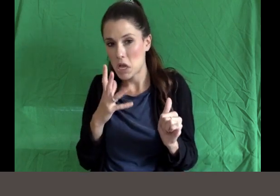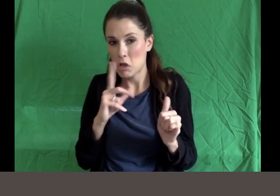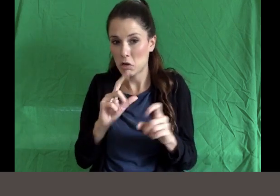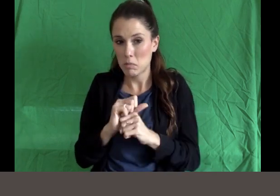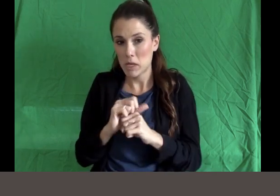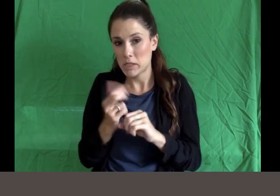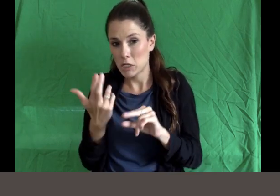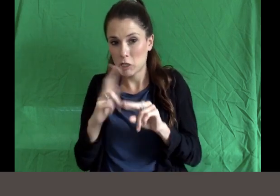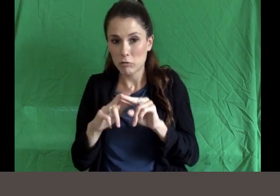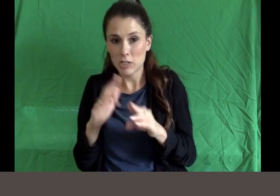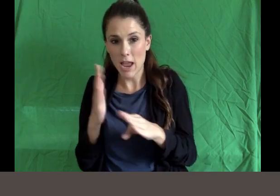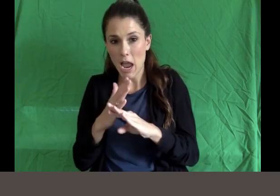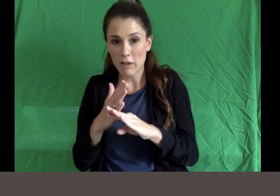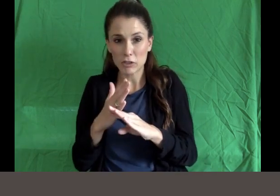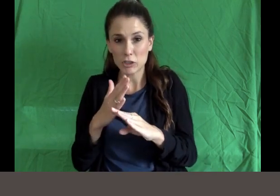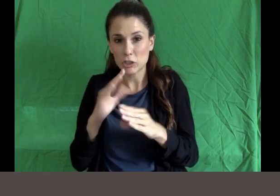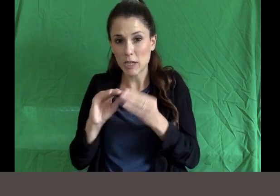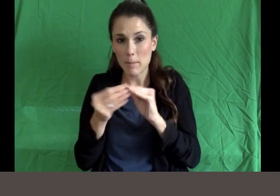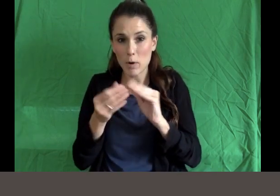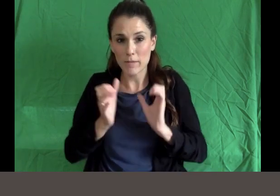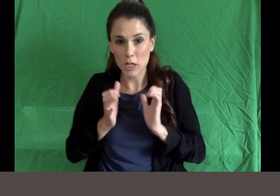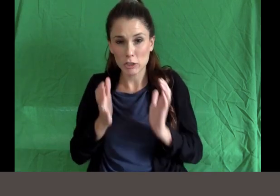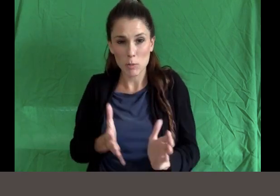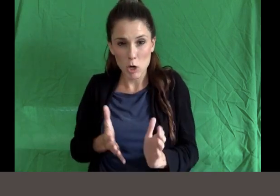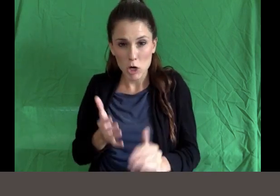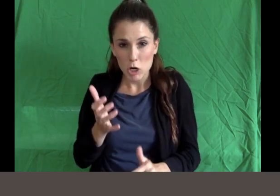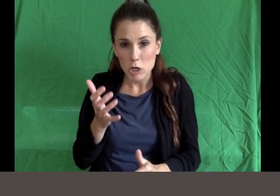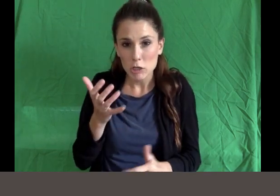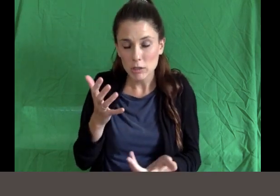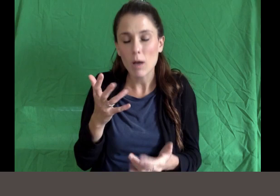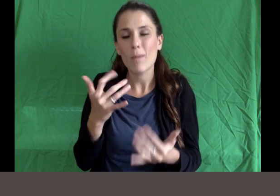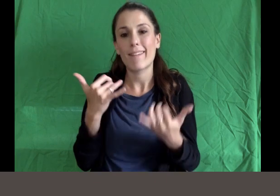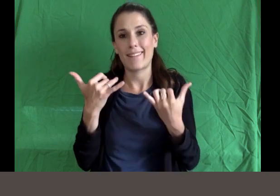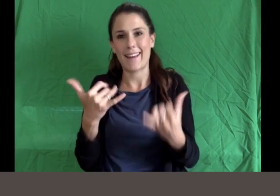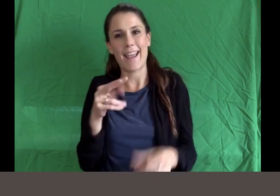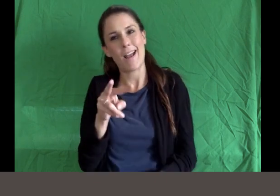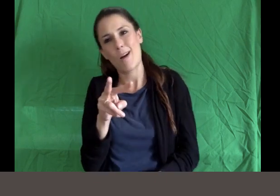number of customers at my restaurant well I don't think you have a foot to stand on anymore we have